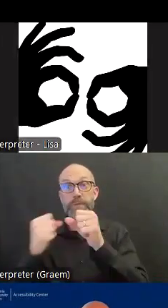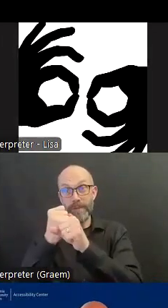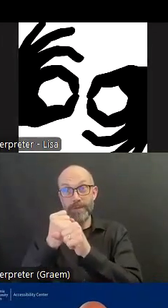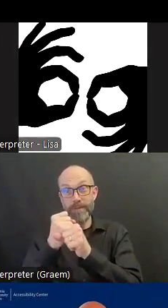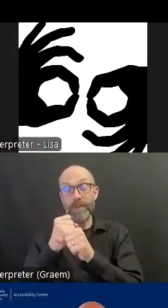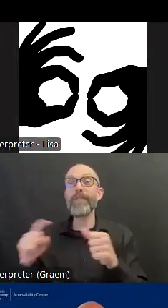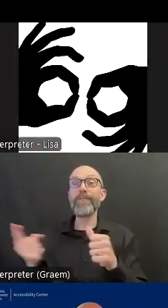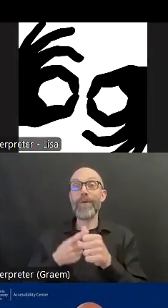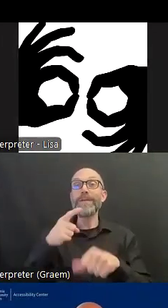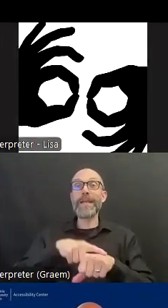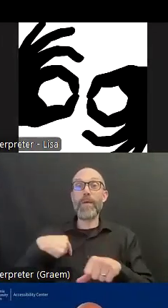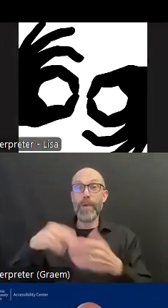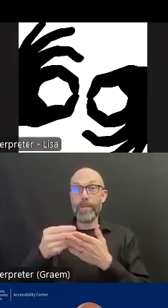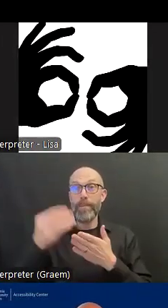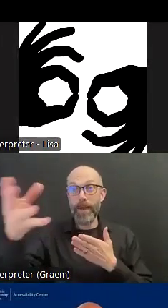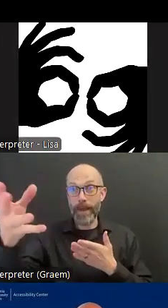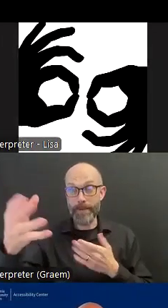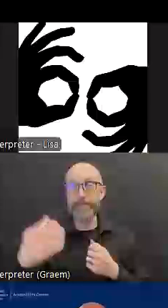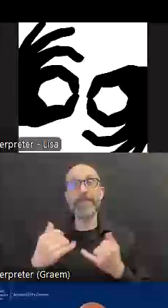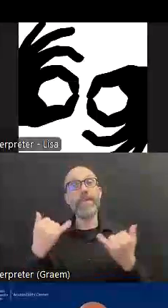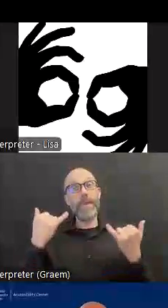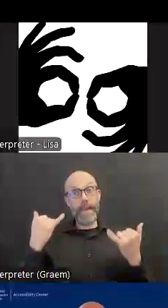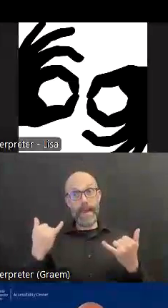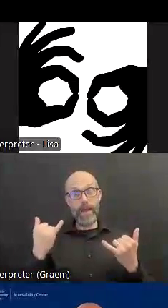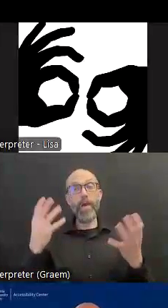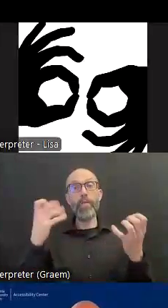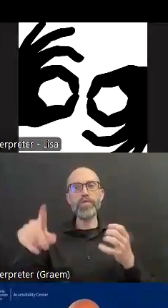So at this point, I would like you to determine the risk level